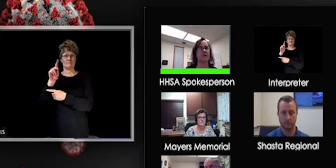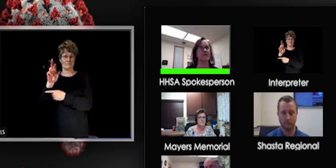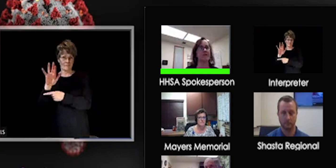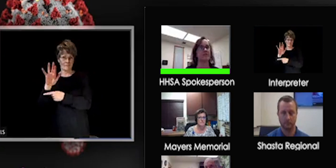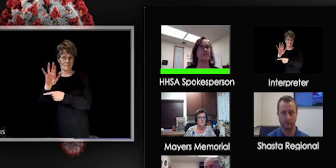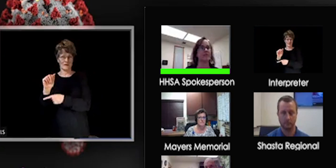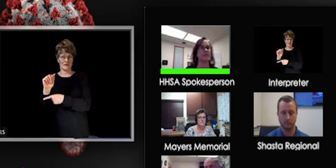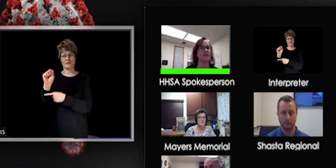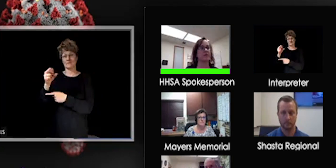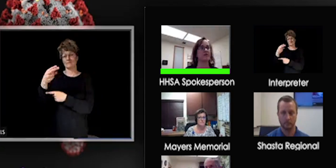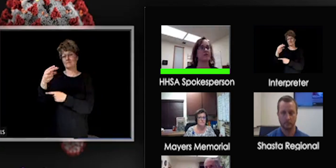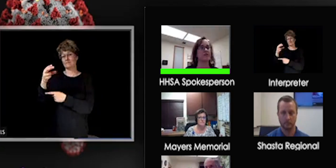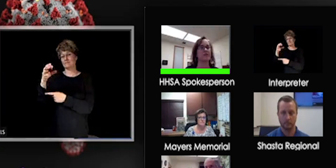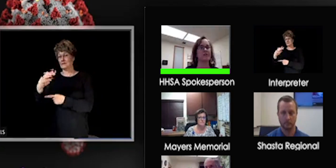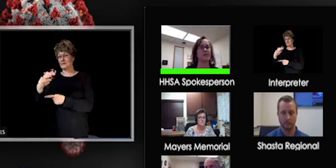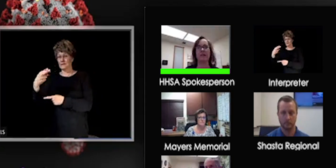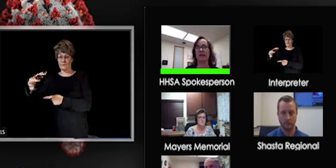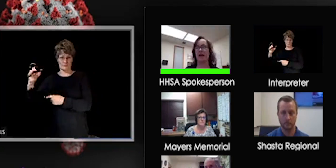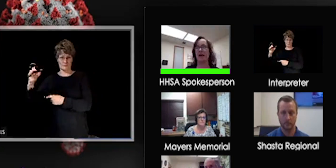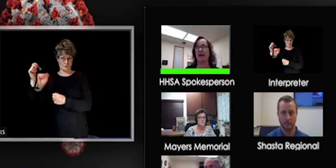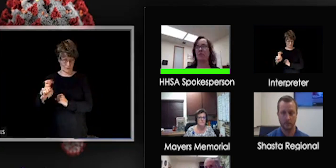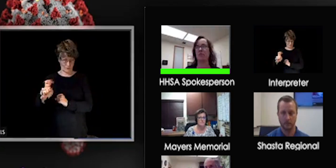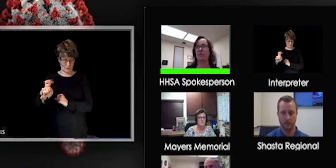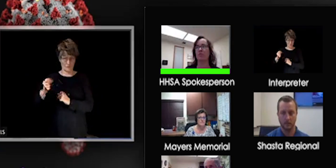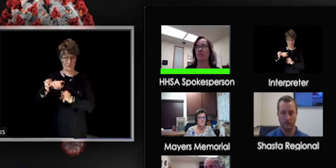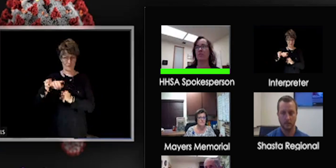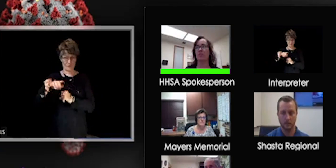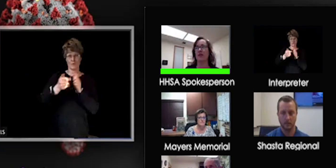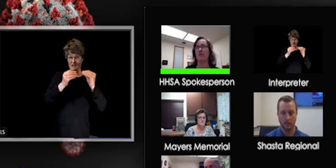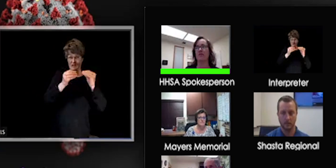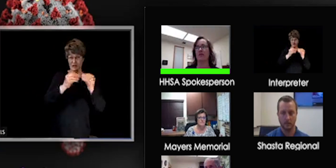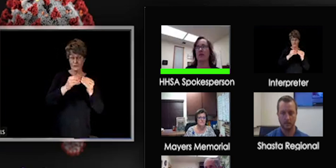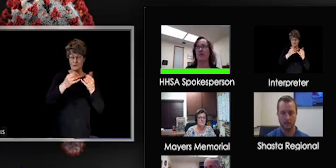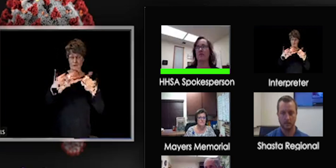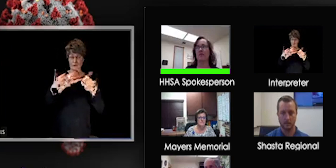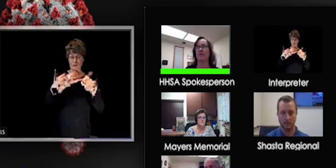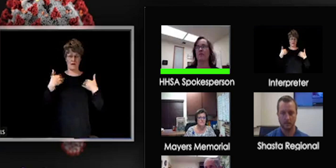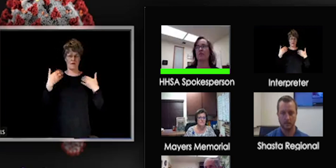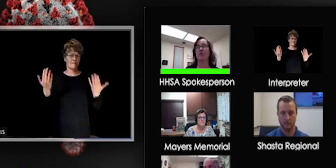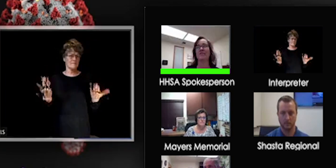start out with the numbers and then we’ll do some introductions. Today we have a total